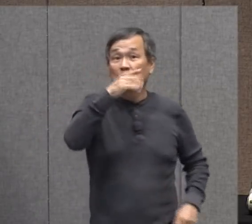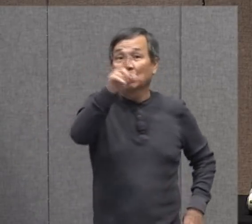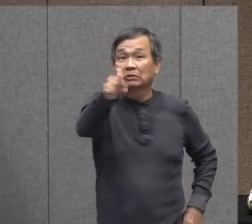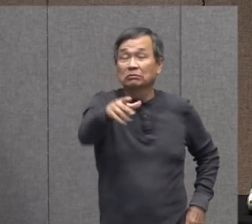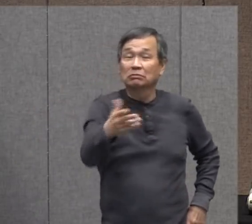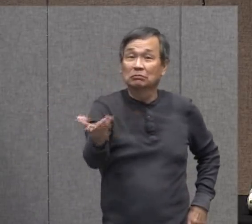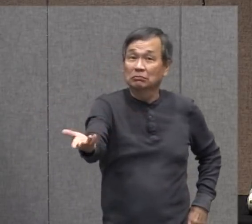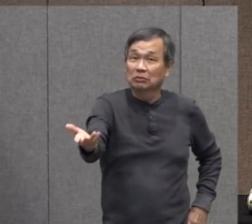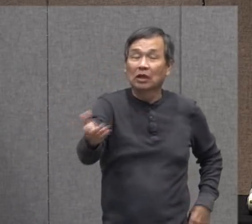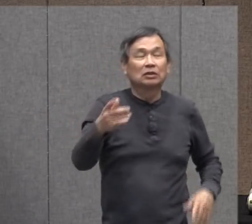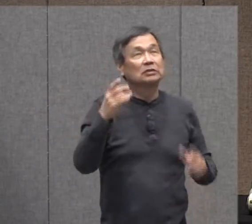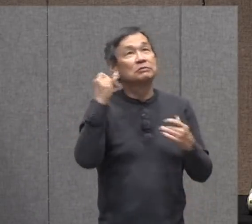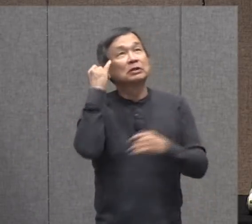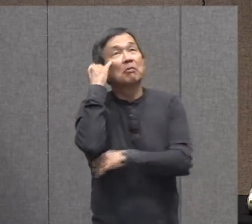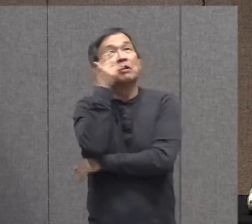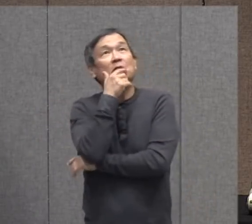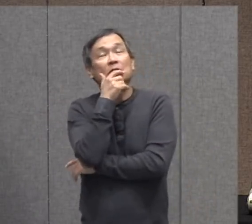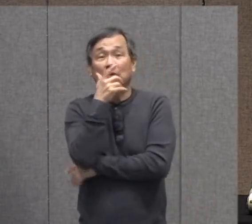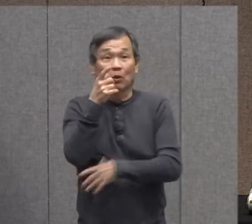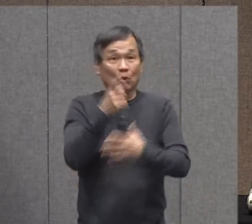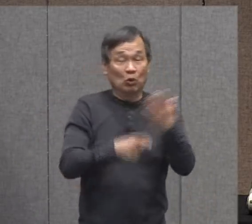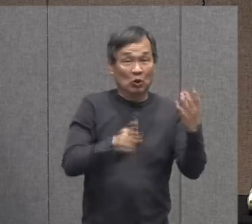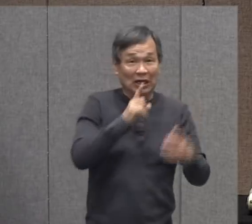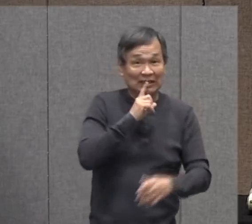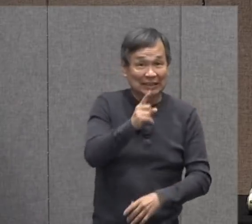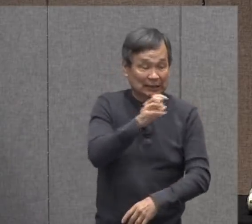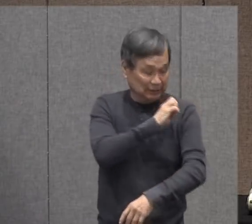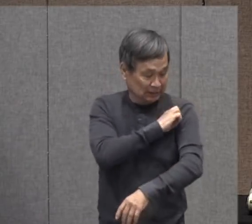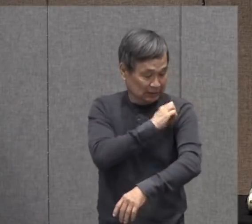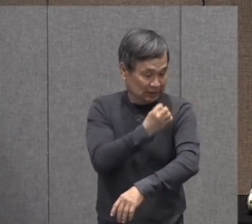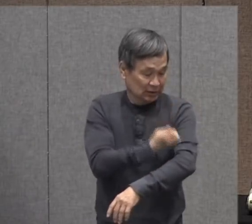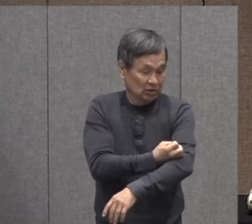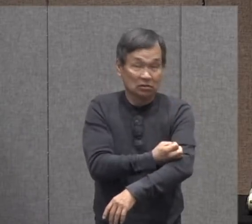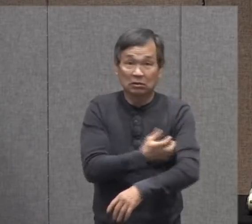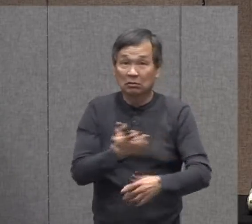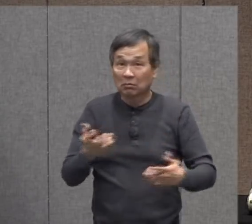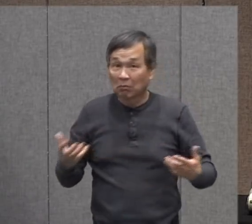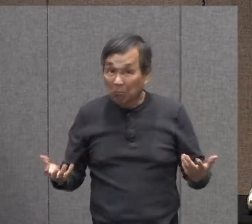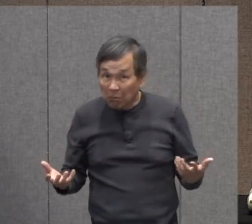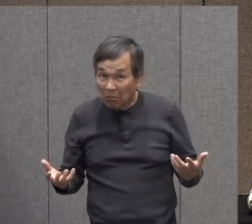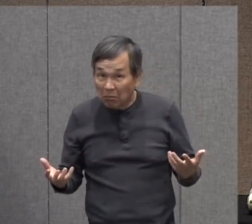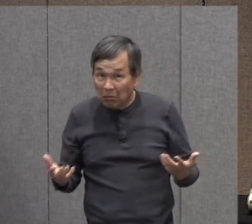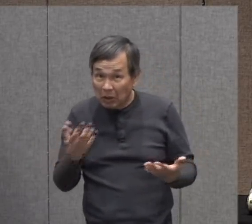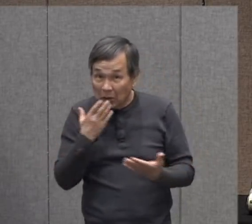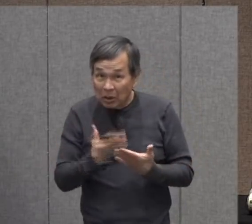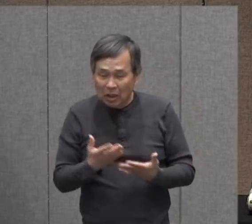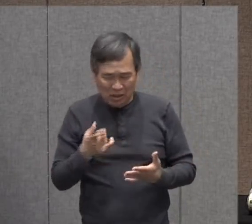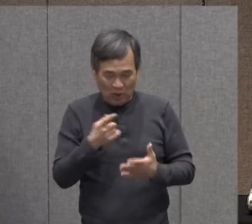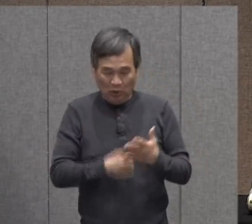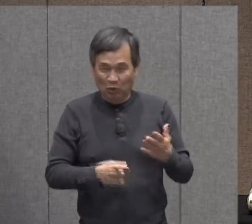What is energy? We had a previous lesson and we'll review energy in a minute but what is energy?